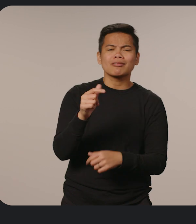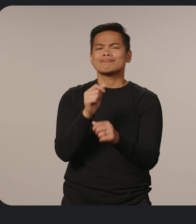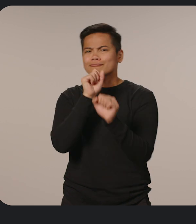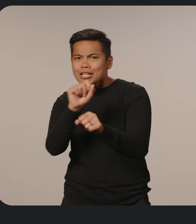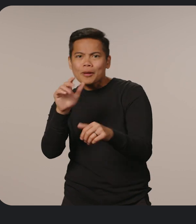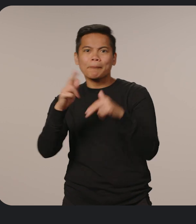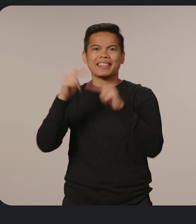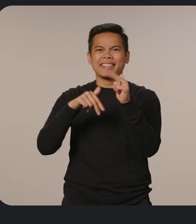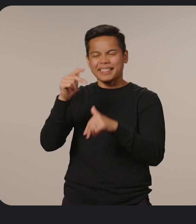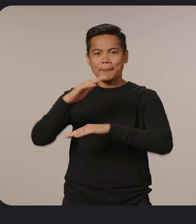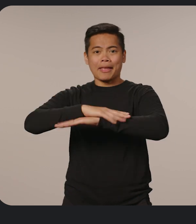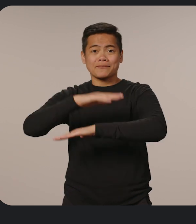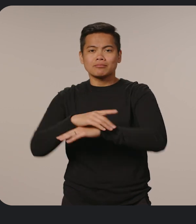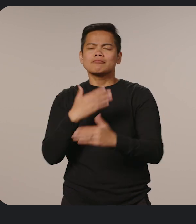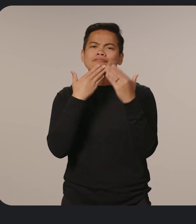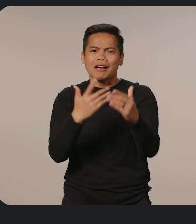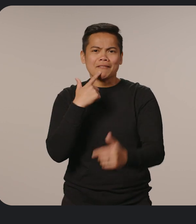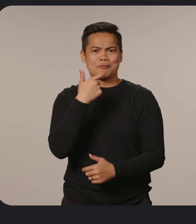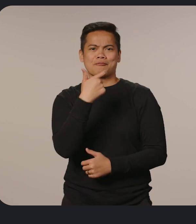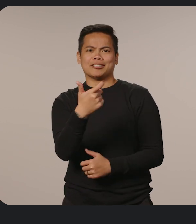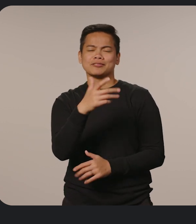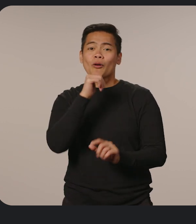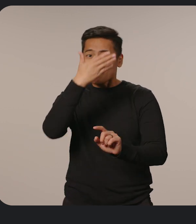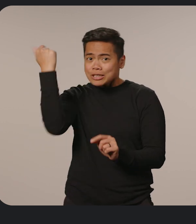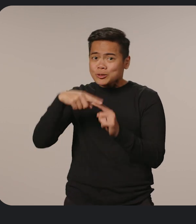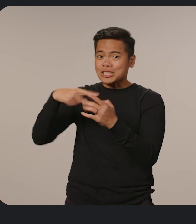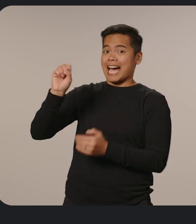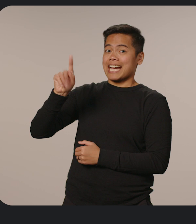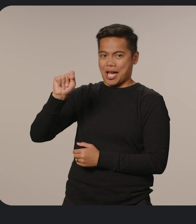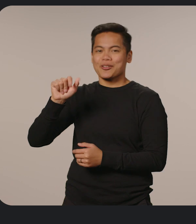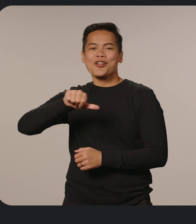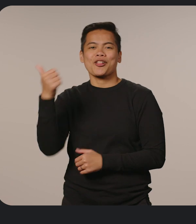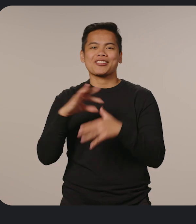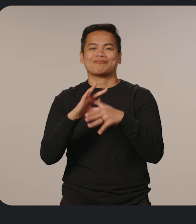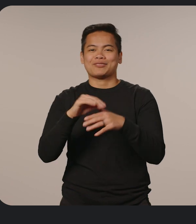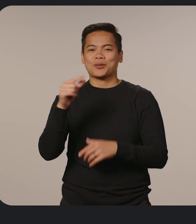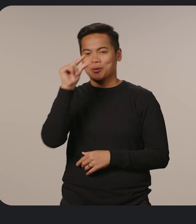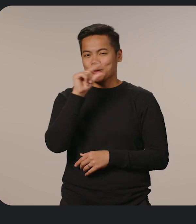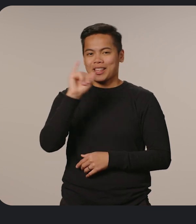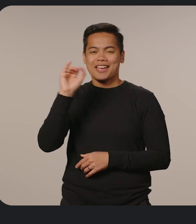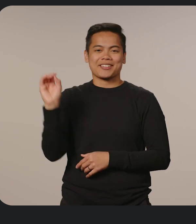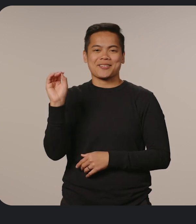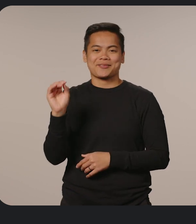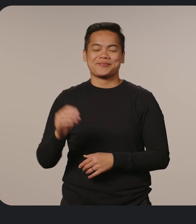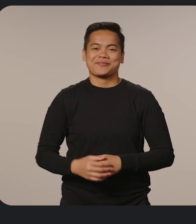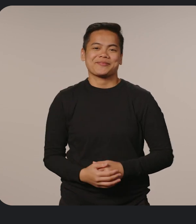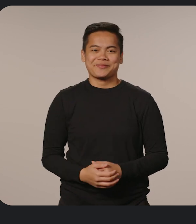you love to build across platforms thank you for watching and don't forget to check out all the other great content